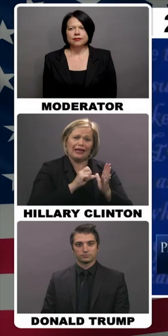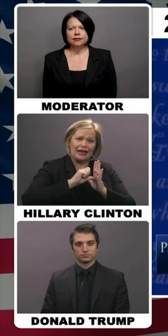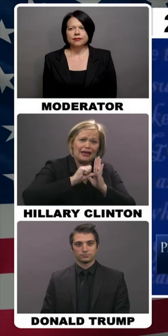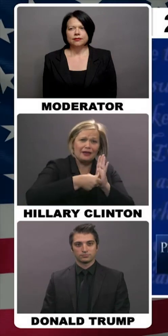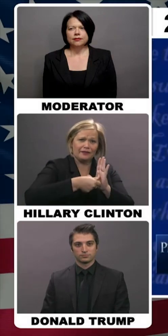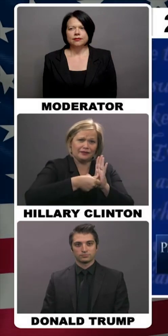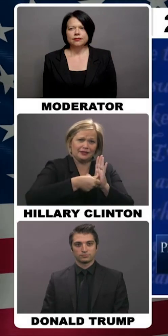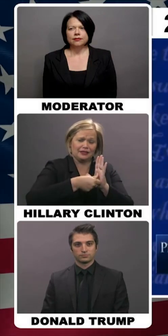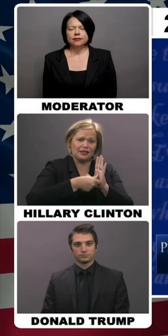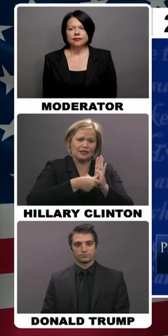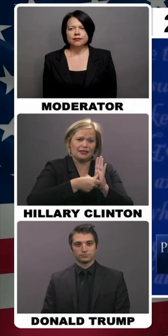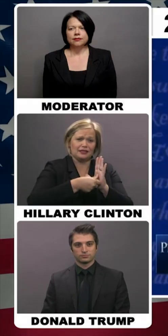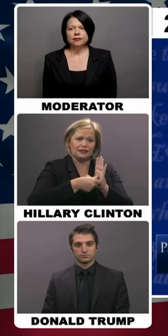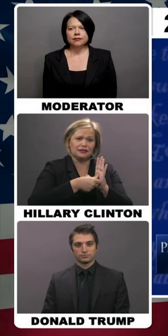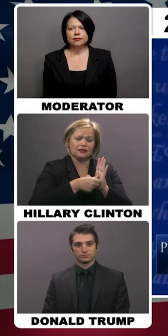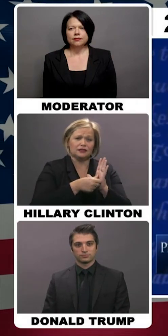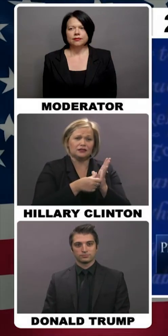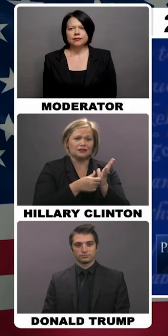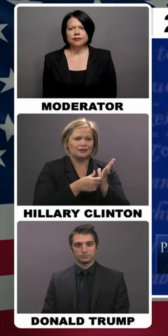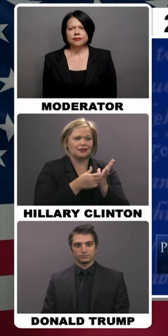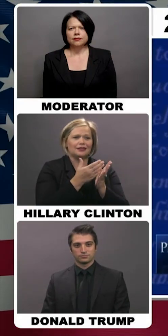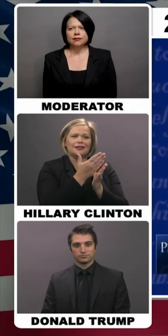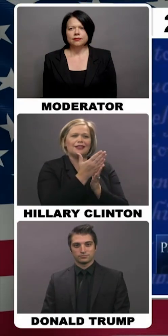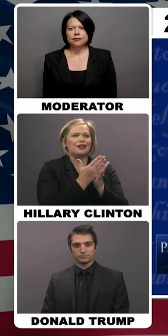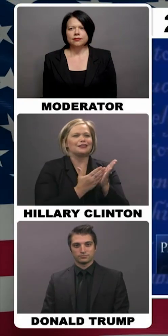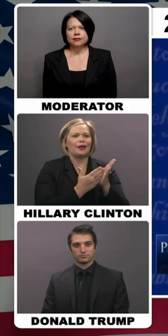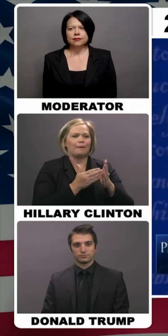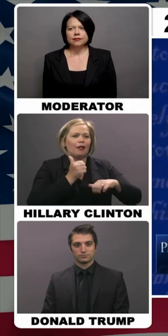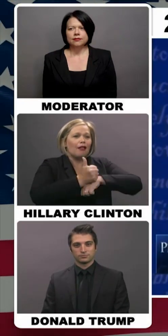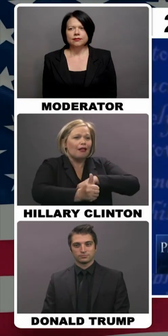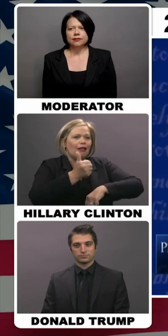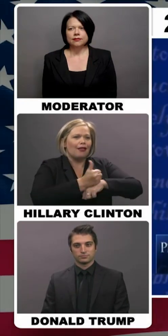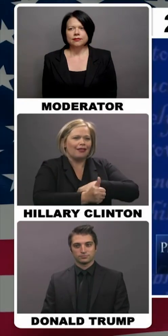there are some misleading accusations from critics and others.